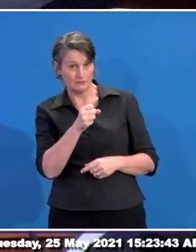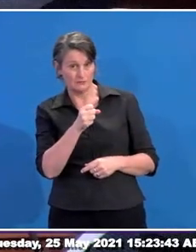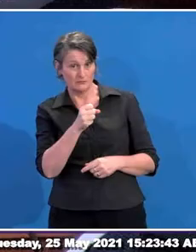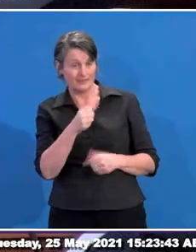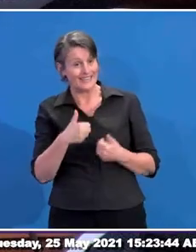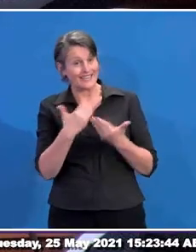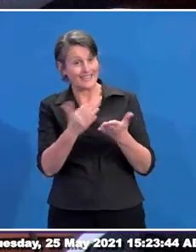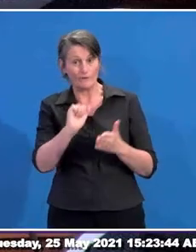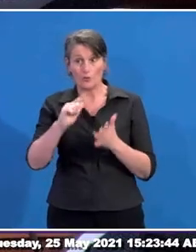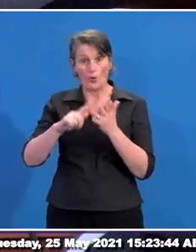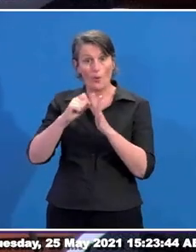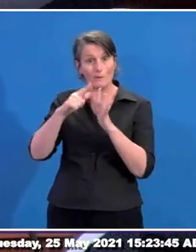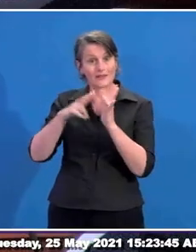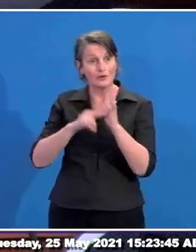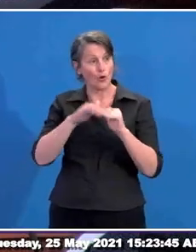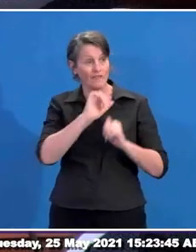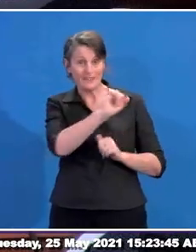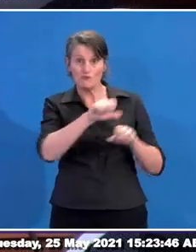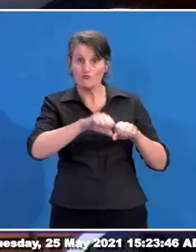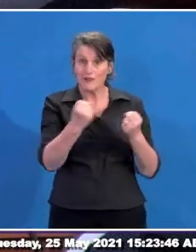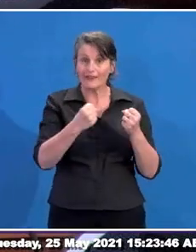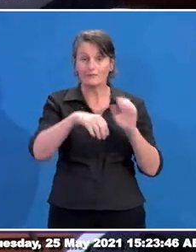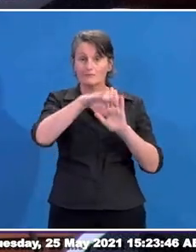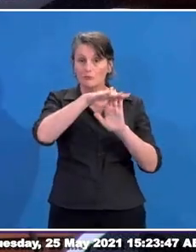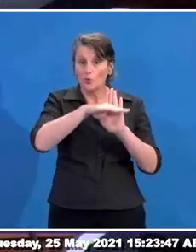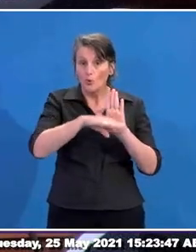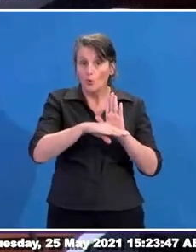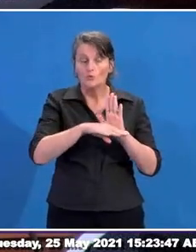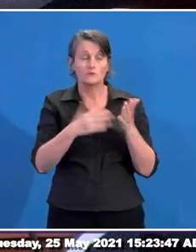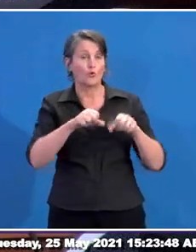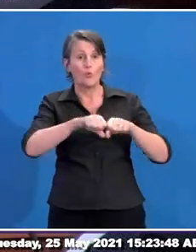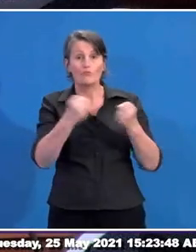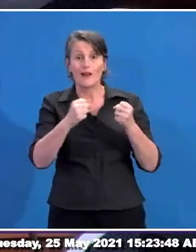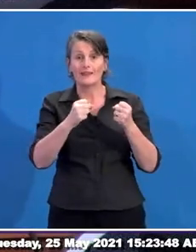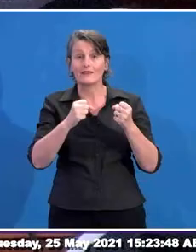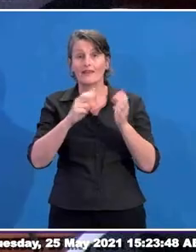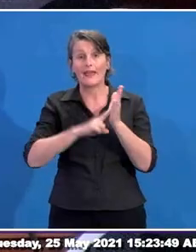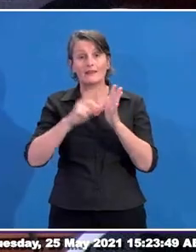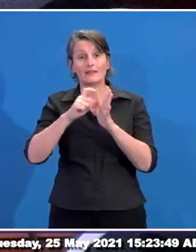code of conduct, breaches of the NDIS Code of Conduct, breach of incident